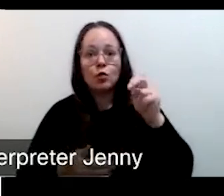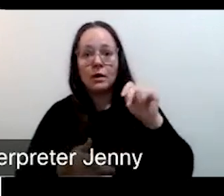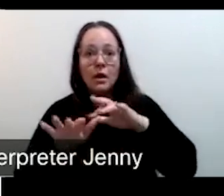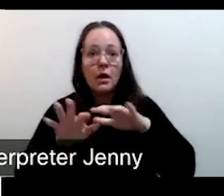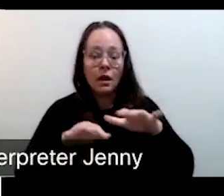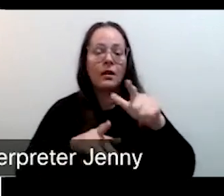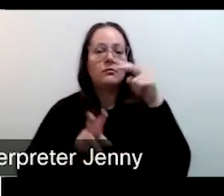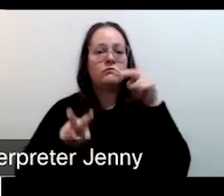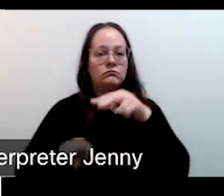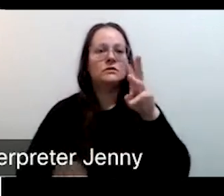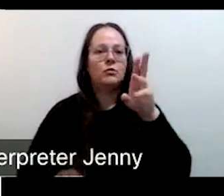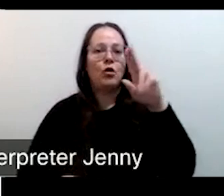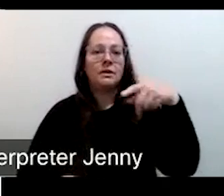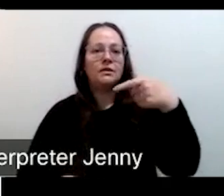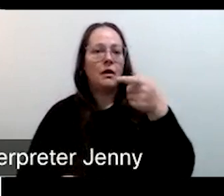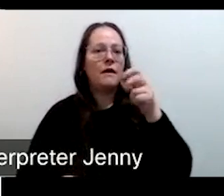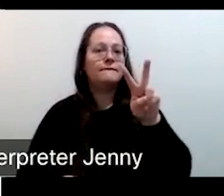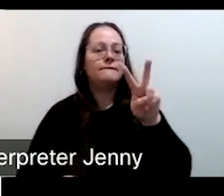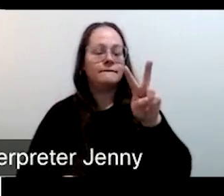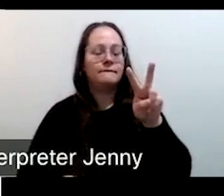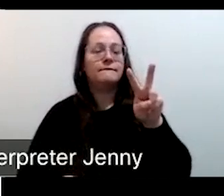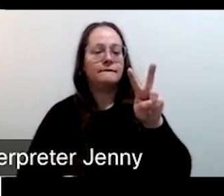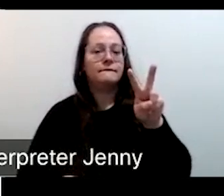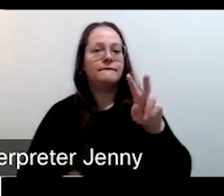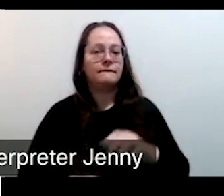at WRP.gov.